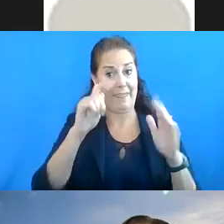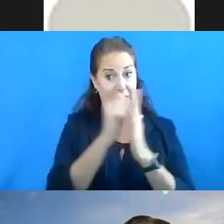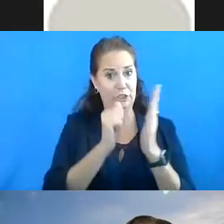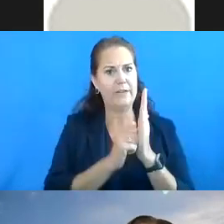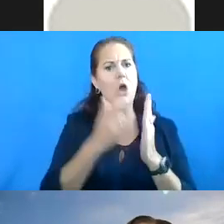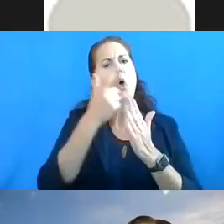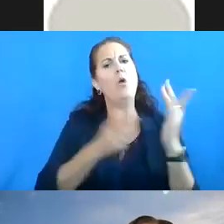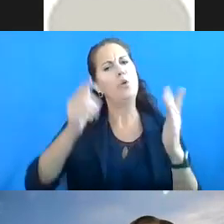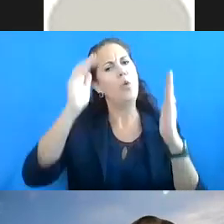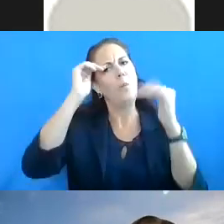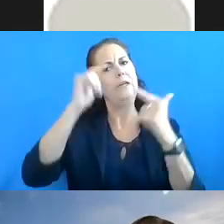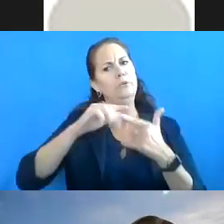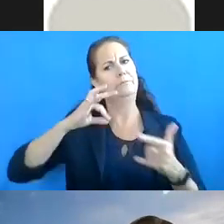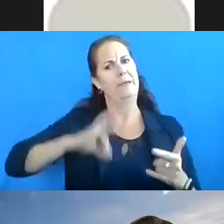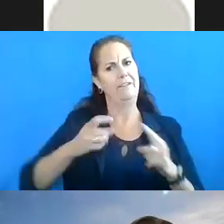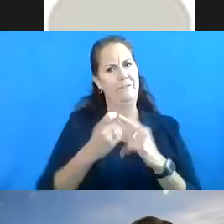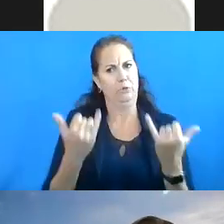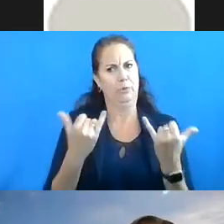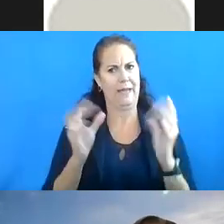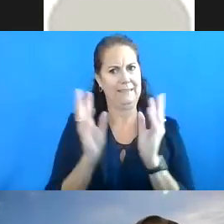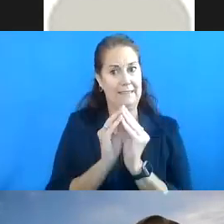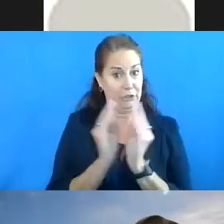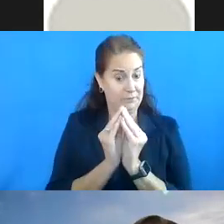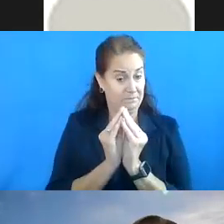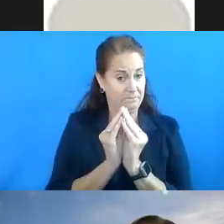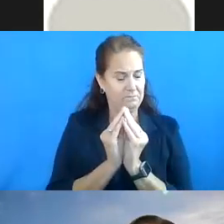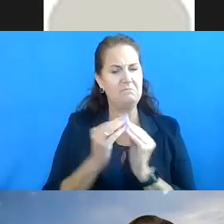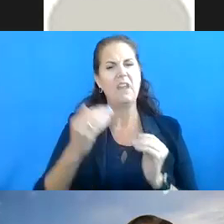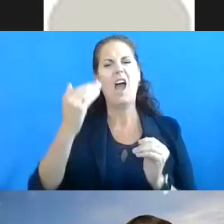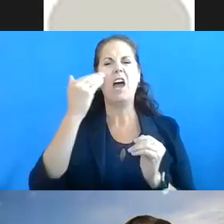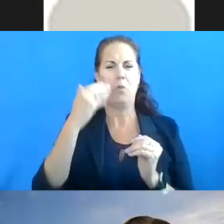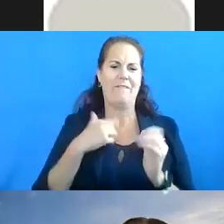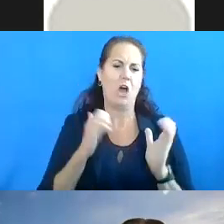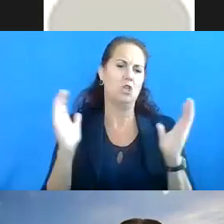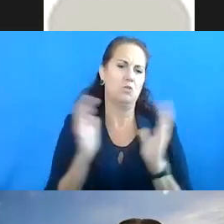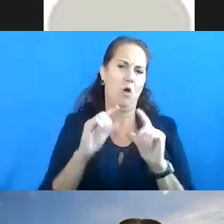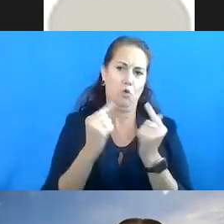hoping to learn about in today's session? I know we have a relatively small group, about 16 people,